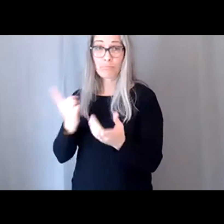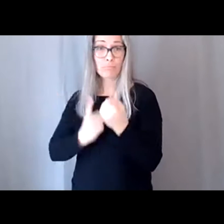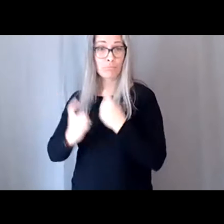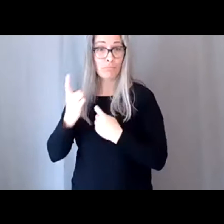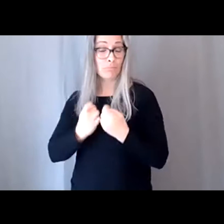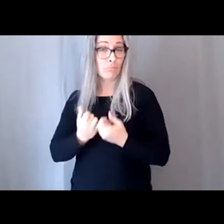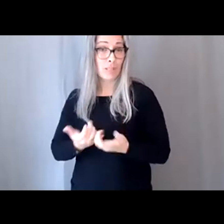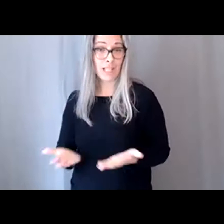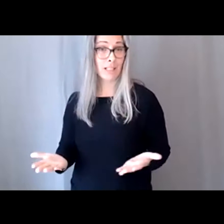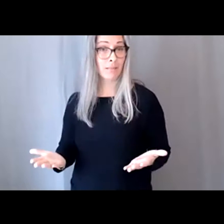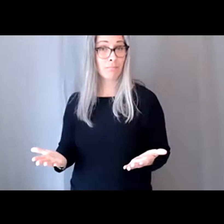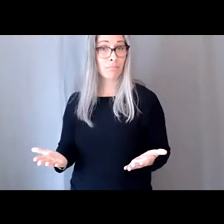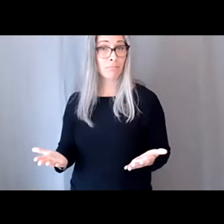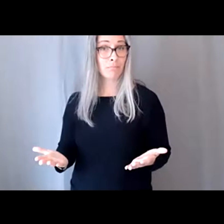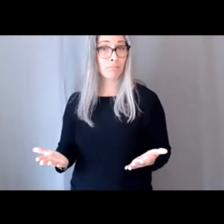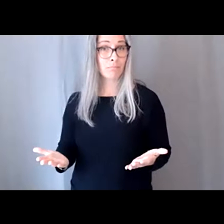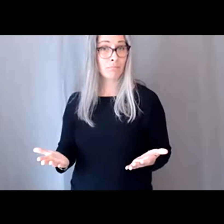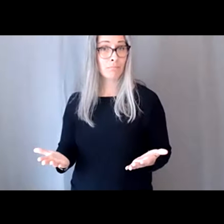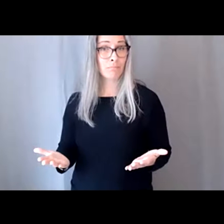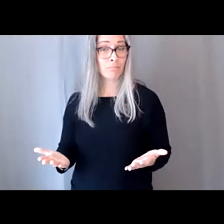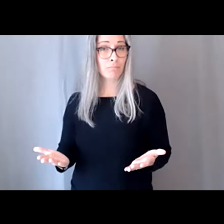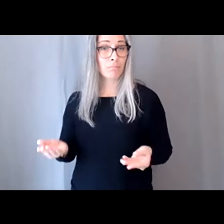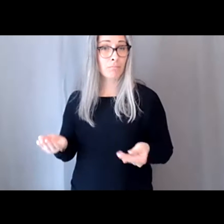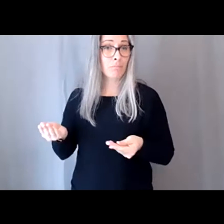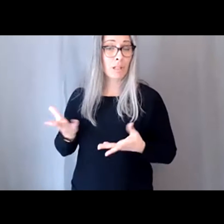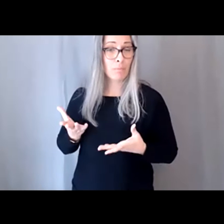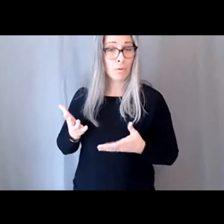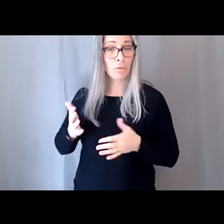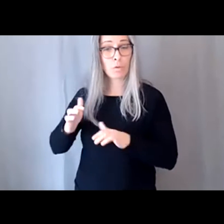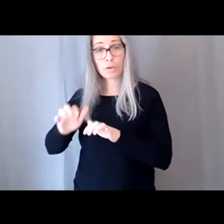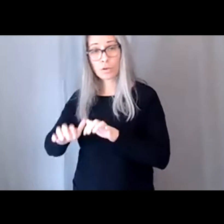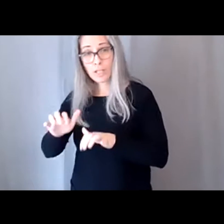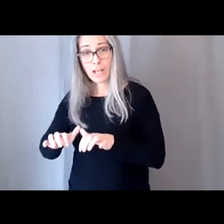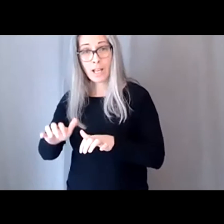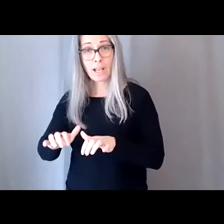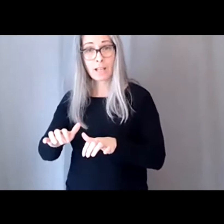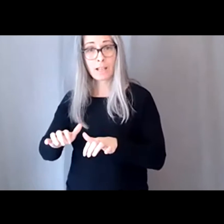you can let me know in the chat and you can unmute yourself ah